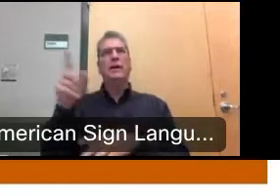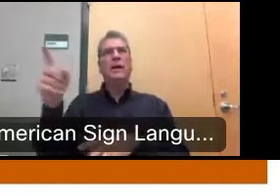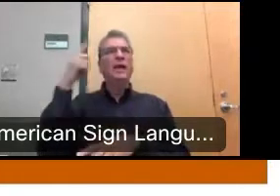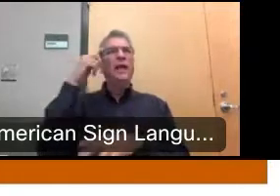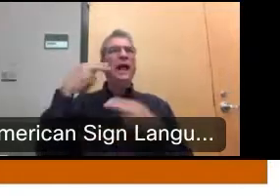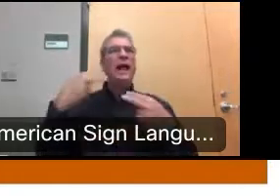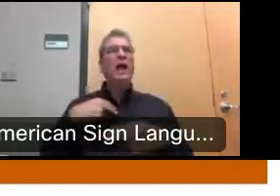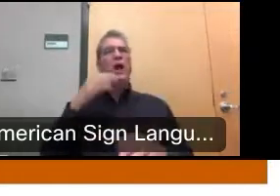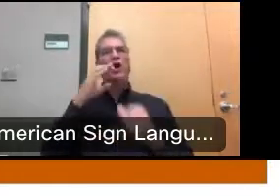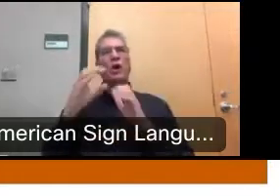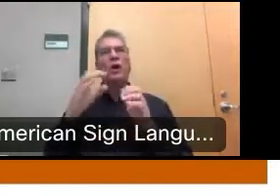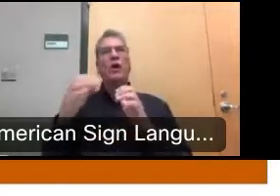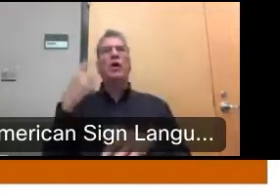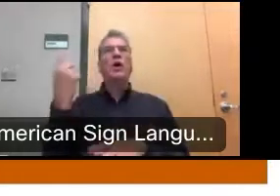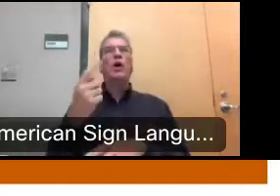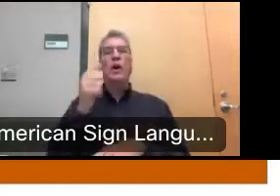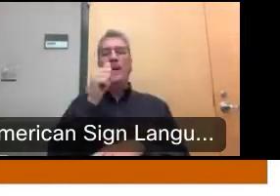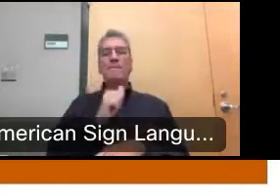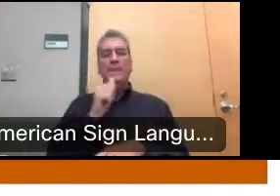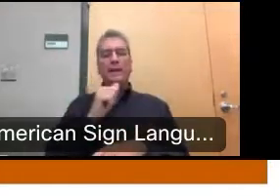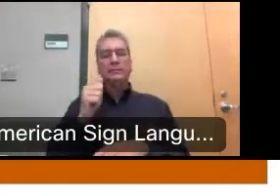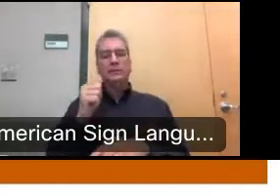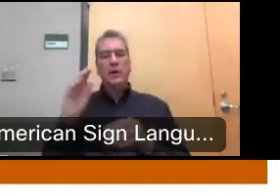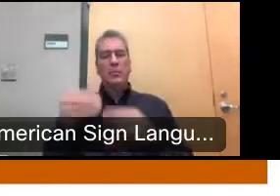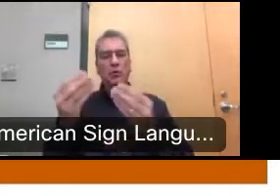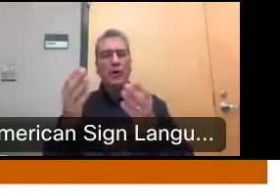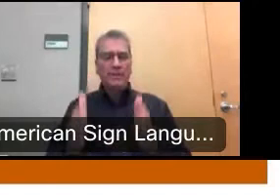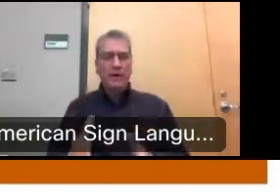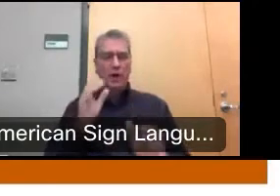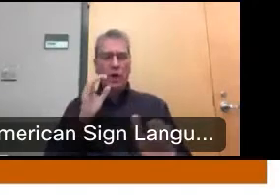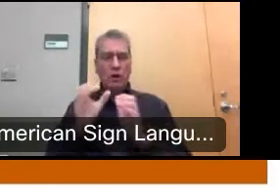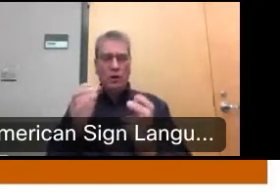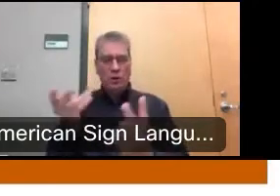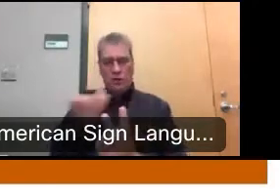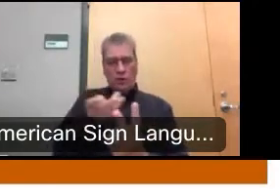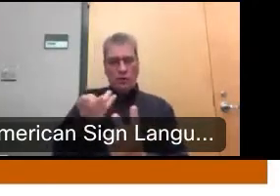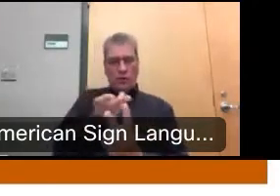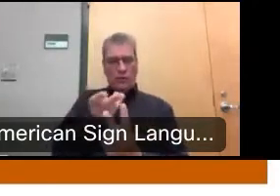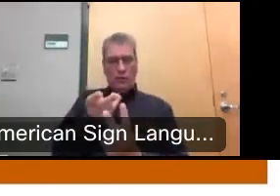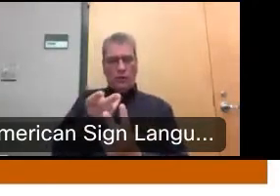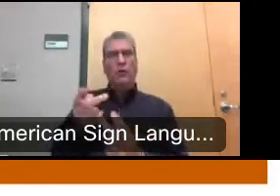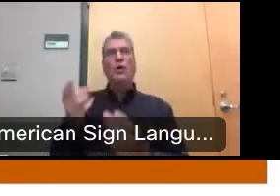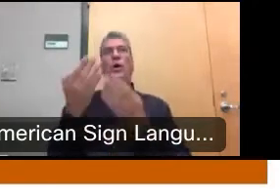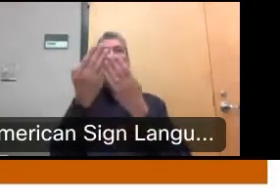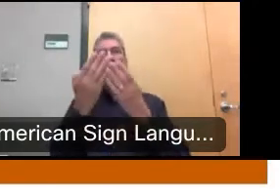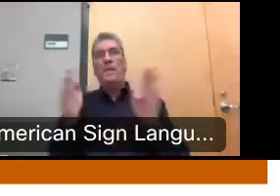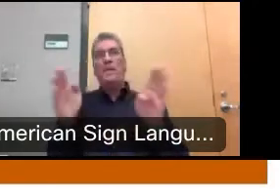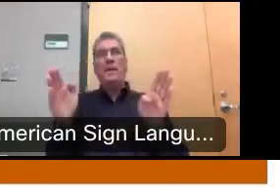as a starting point is always patient provider communication, or if I'm at a public health conference, you're thinking this is your brain on drugs.